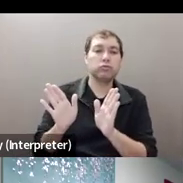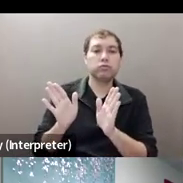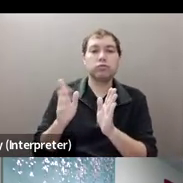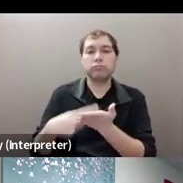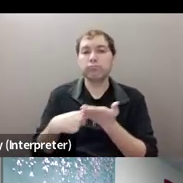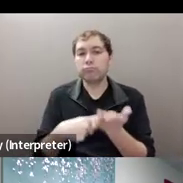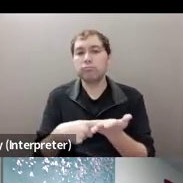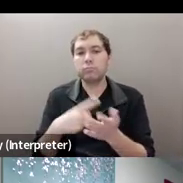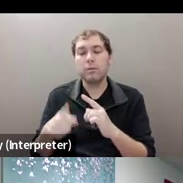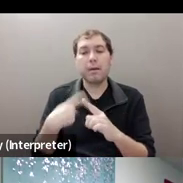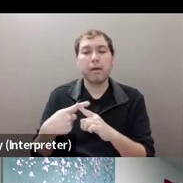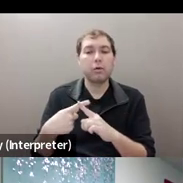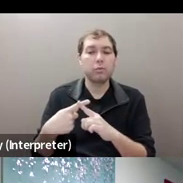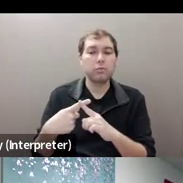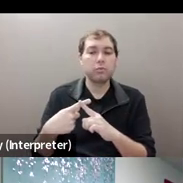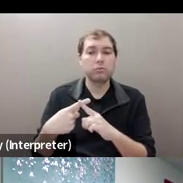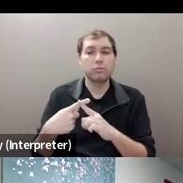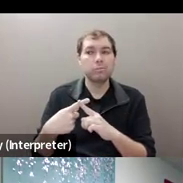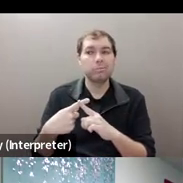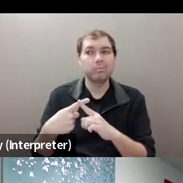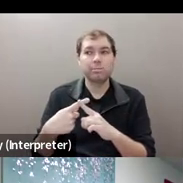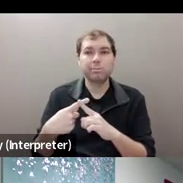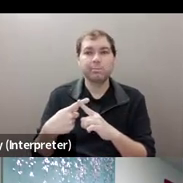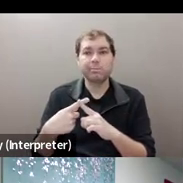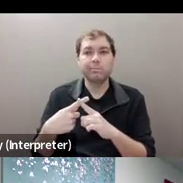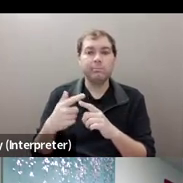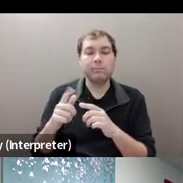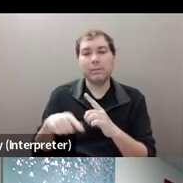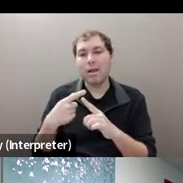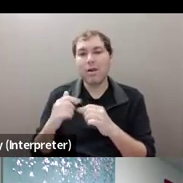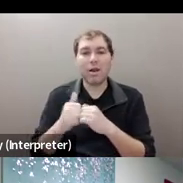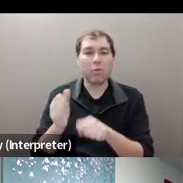Rebecca - APRIL: how that. Rebecca - APRIL: how that works in your sill or your area